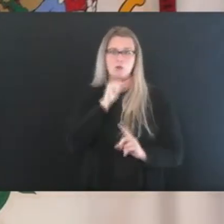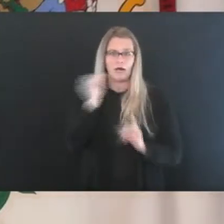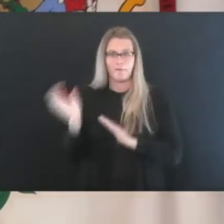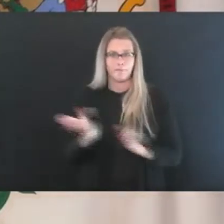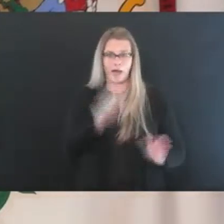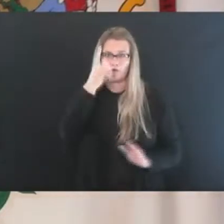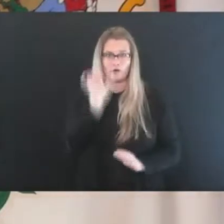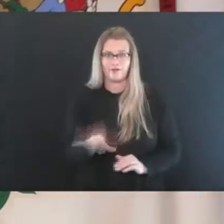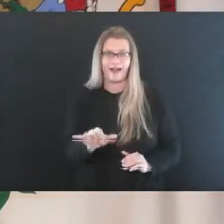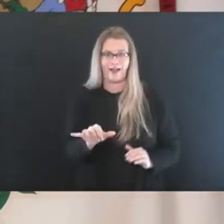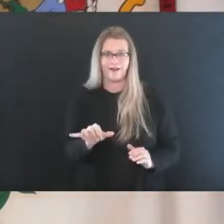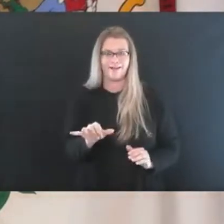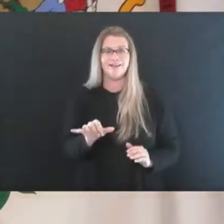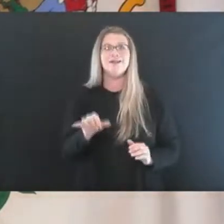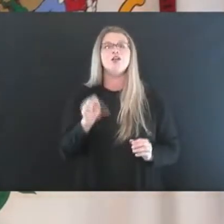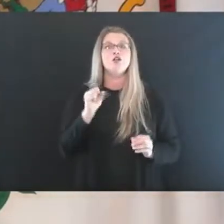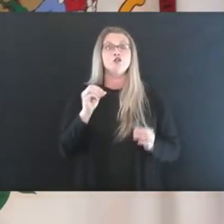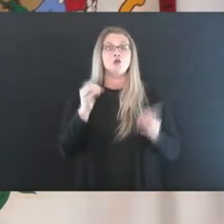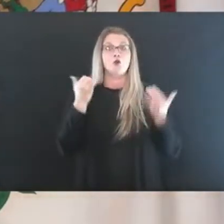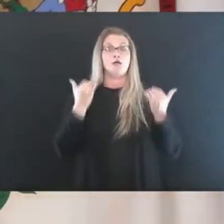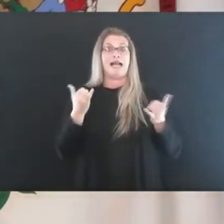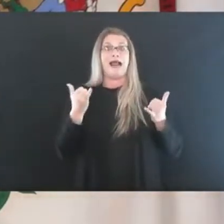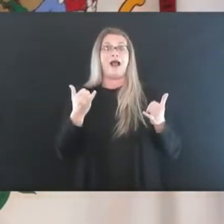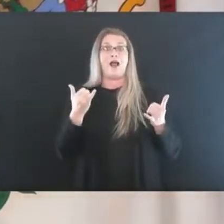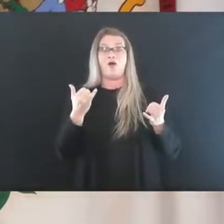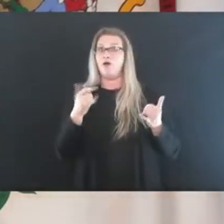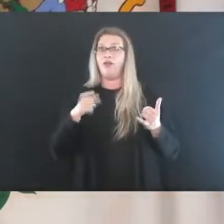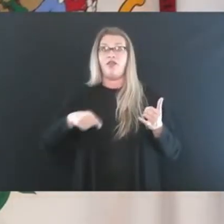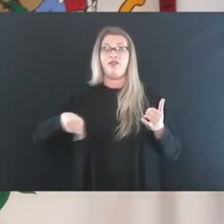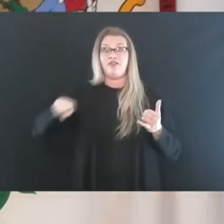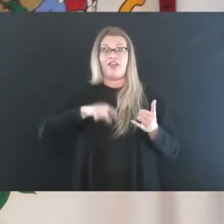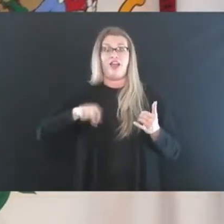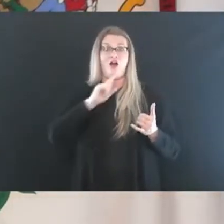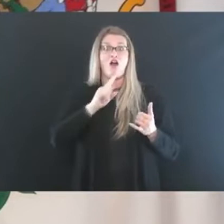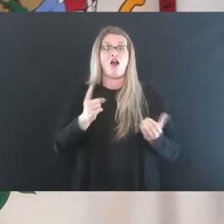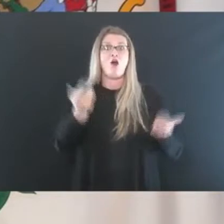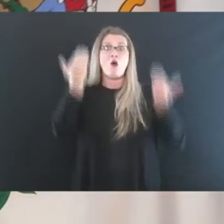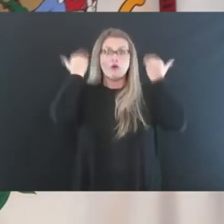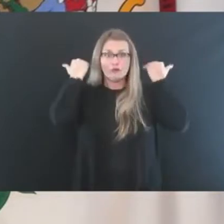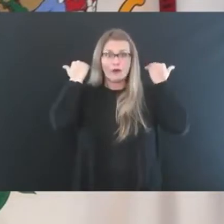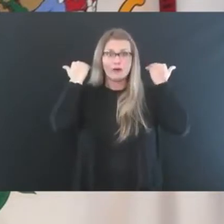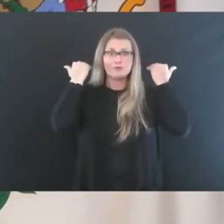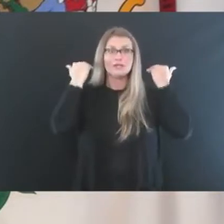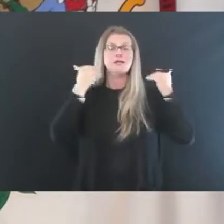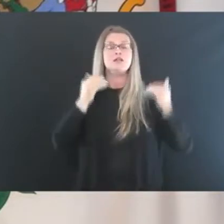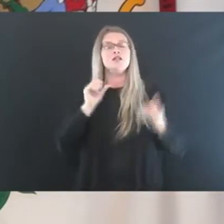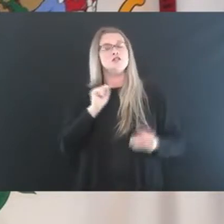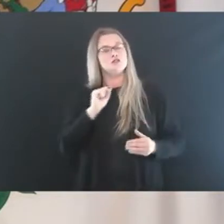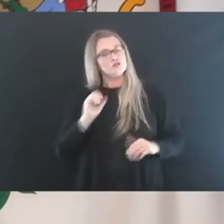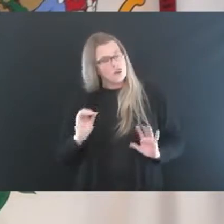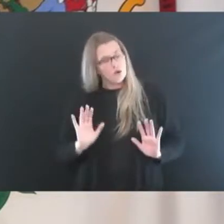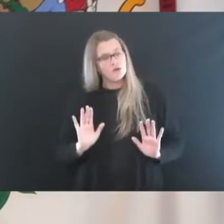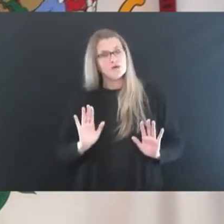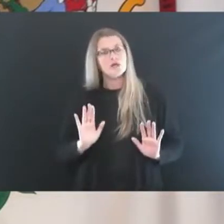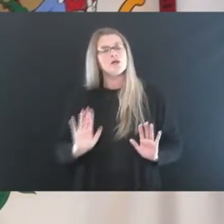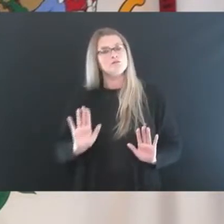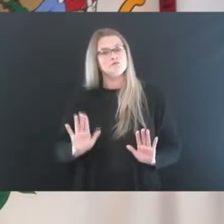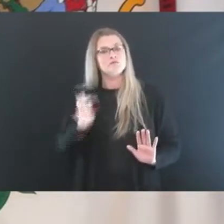PLANNED FOR AN ALL-OUT PANDEMIC. NOBODY COULD HAVE EVER POSSIBLY PLANNED FOR THAT, AND WORKFORCE